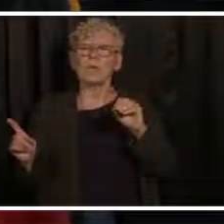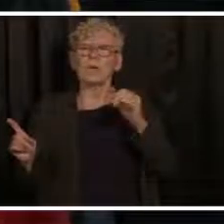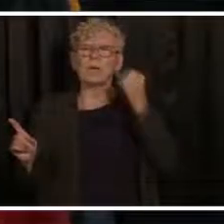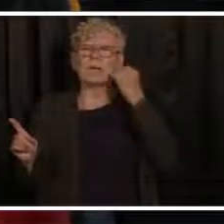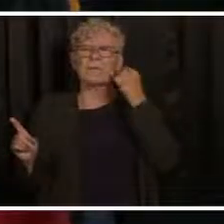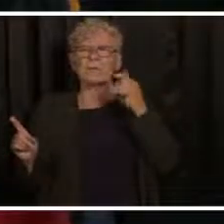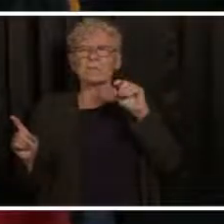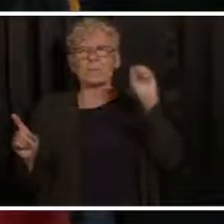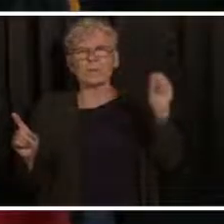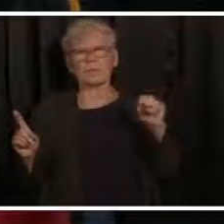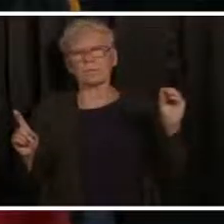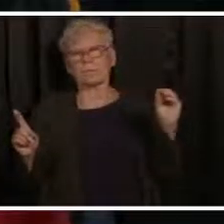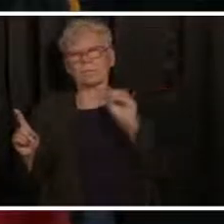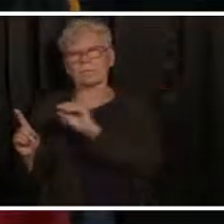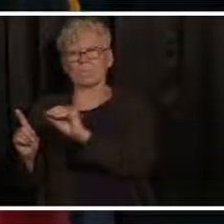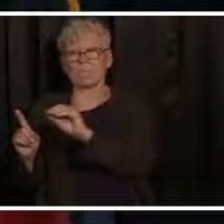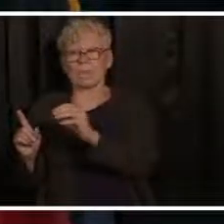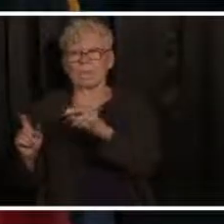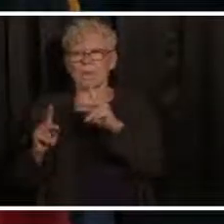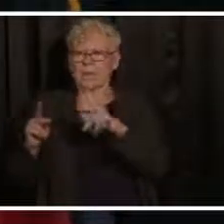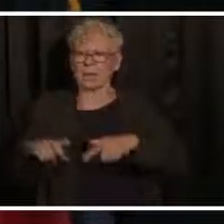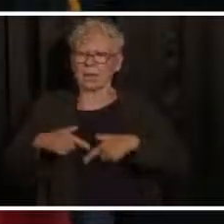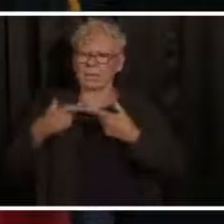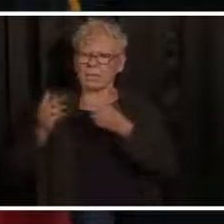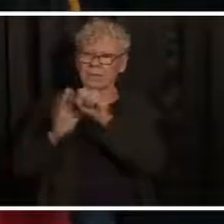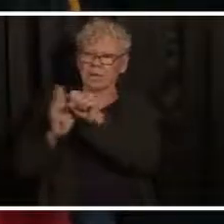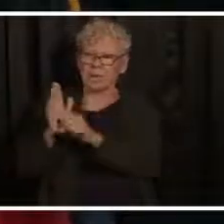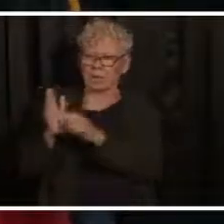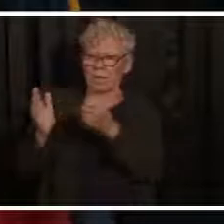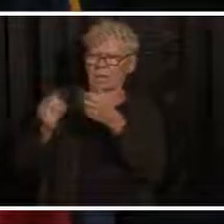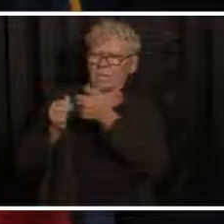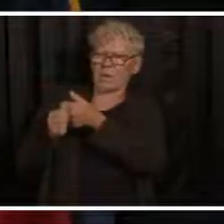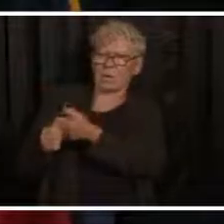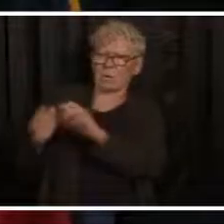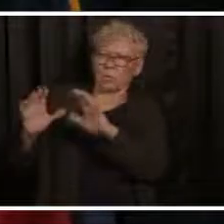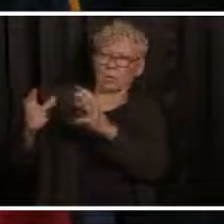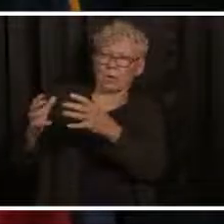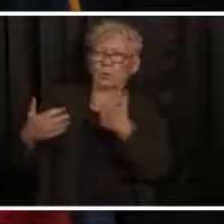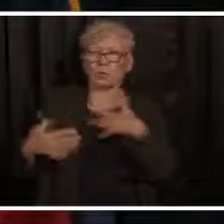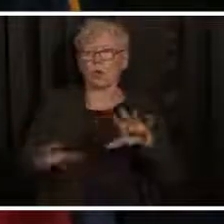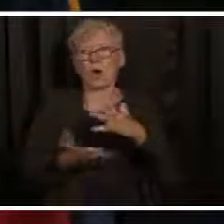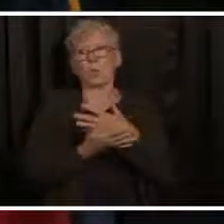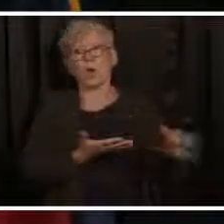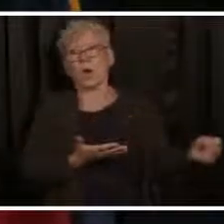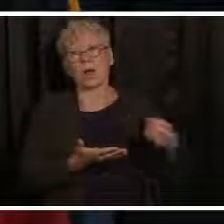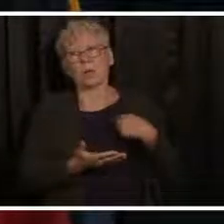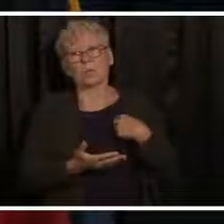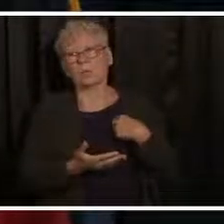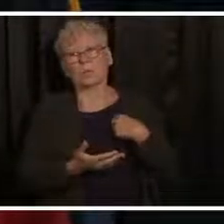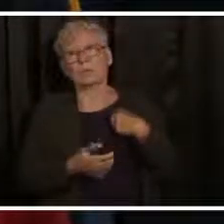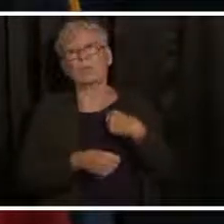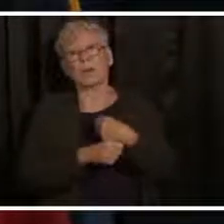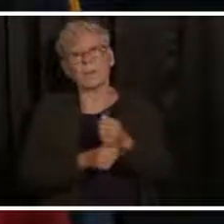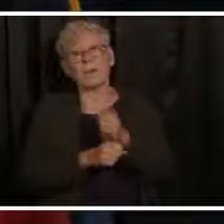to other states. Uh we certainly don't ever want to run out and so first and foremost, we will not run out. We want to make sure that everybody wants to get a